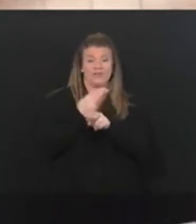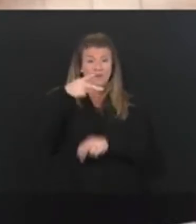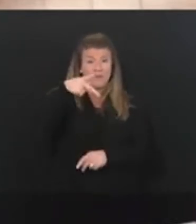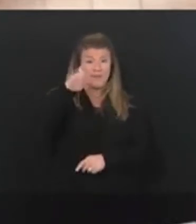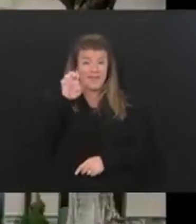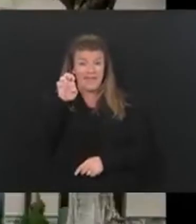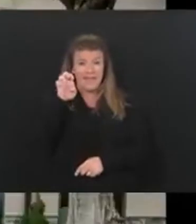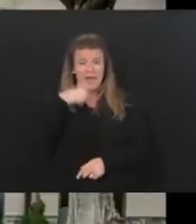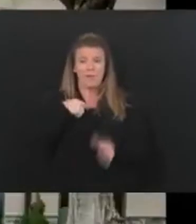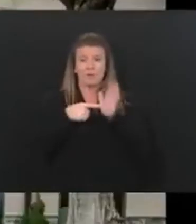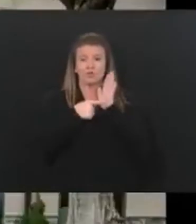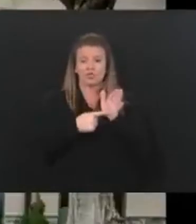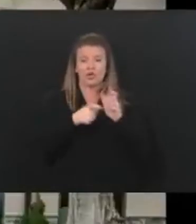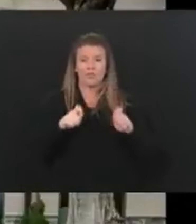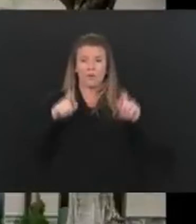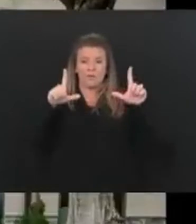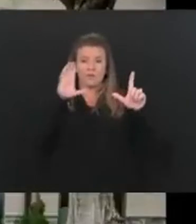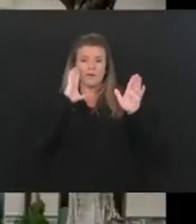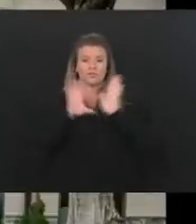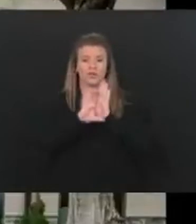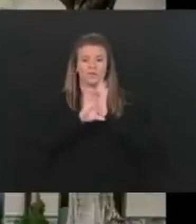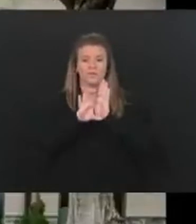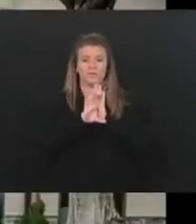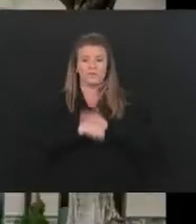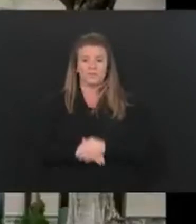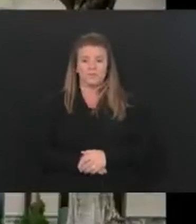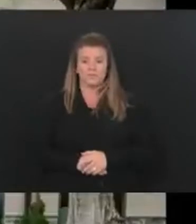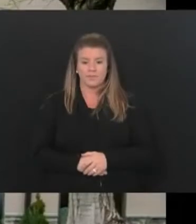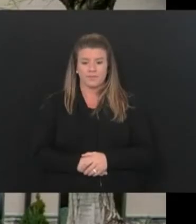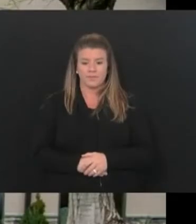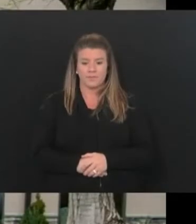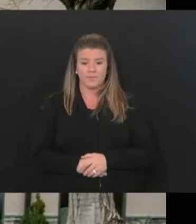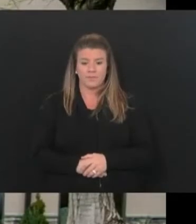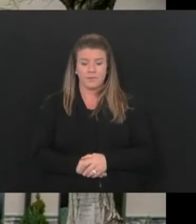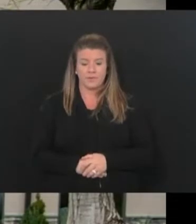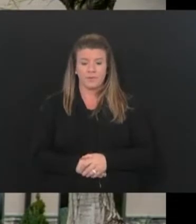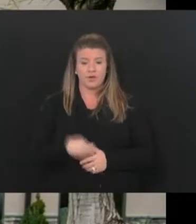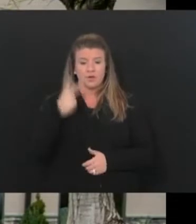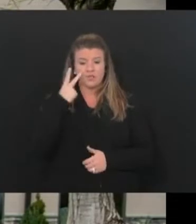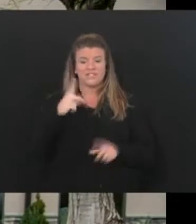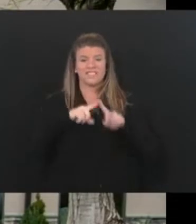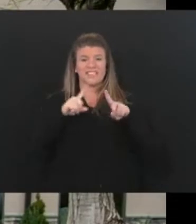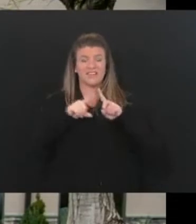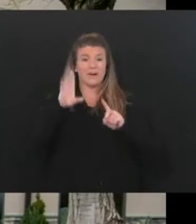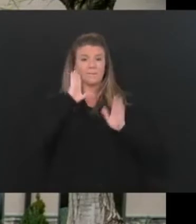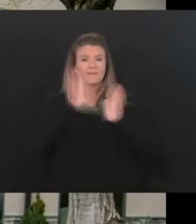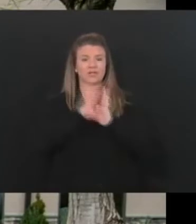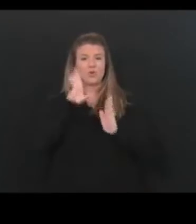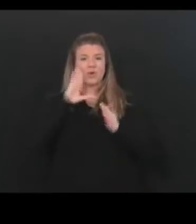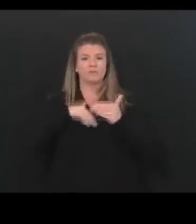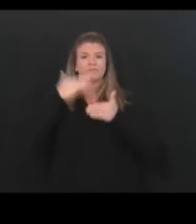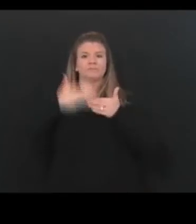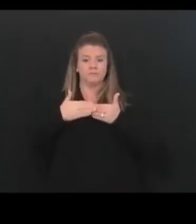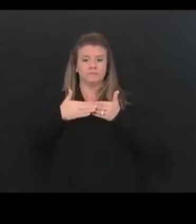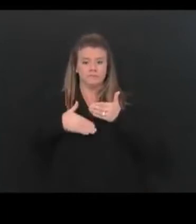INNOVATION AND THINGS WE'RE DOING TO REDUCE BURN RATE OF